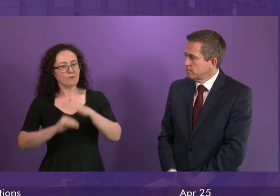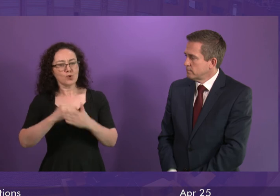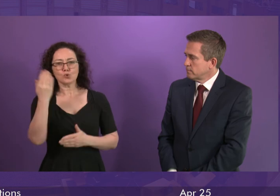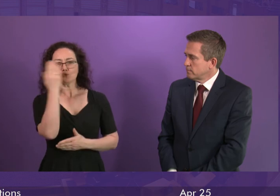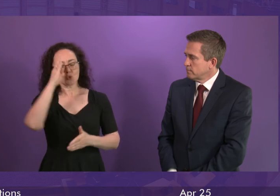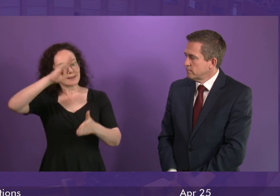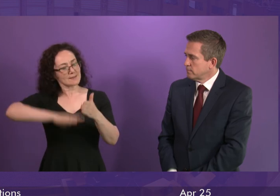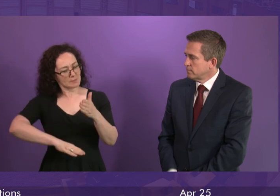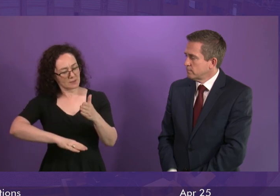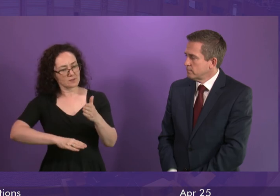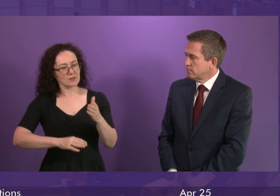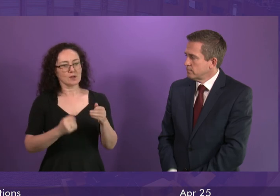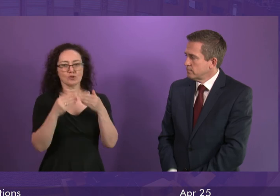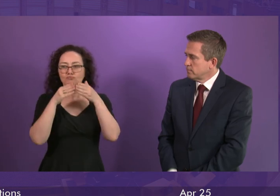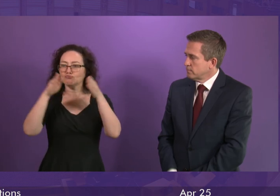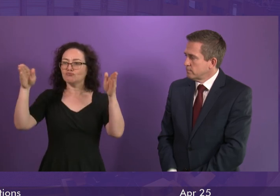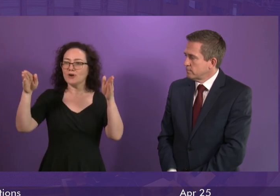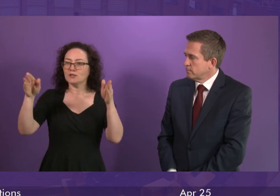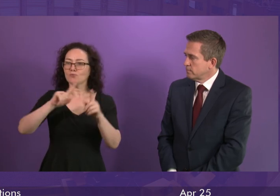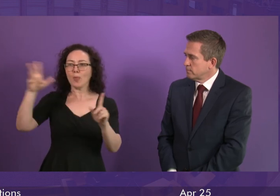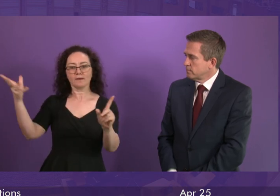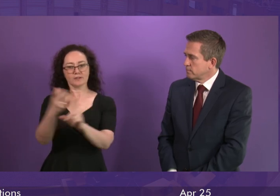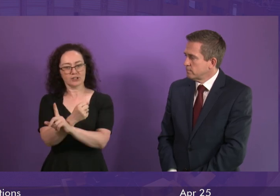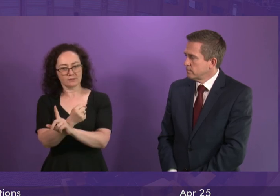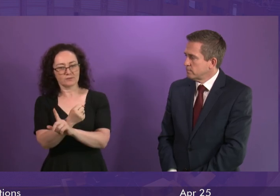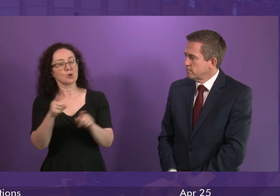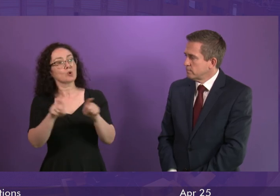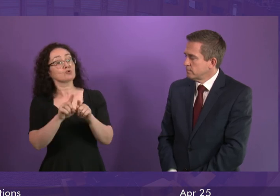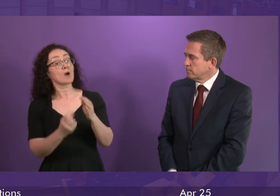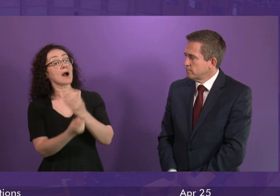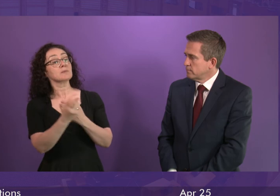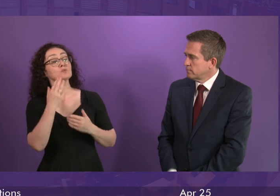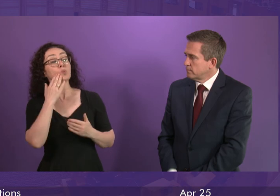are achieved and the destinations of young people when they leave school. We will continue